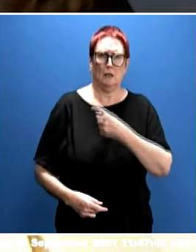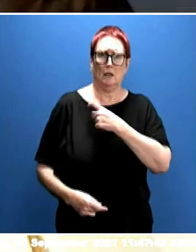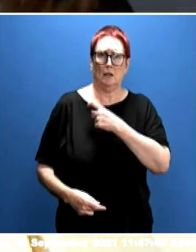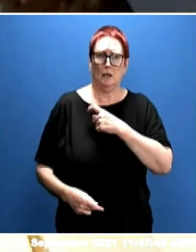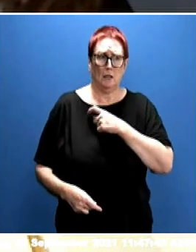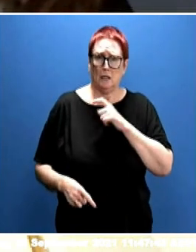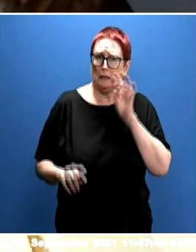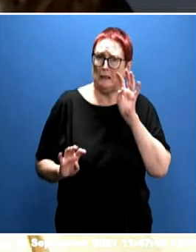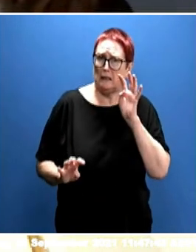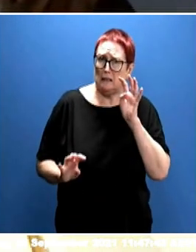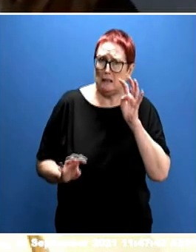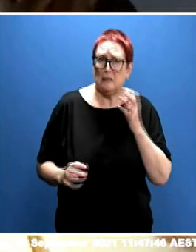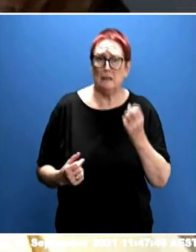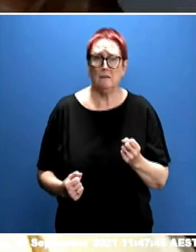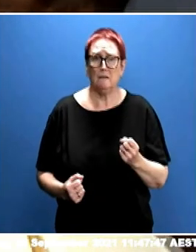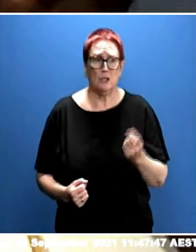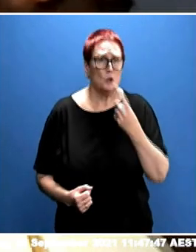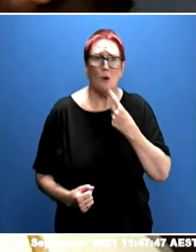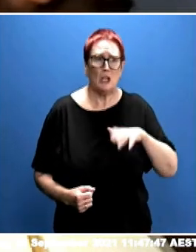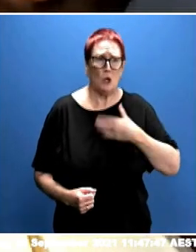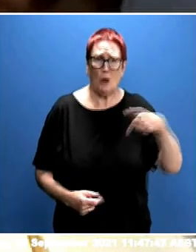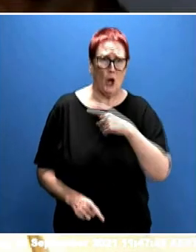She was crying and she said to me she didn't want to go there.